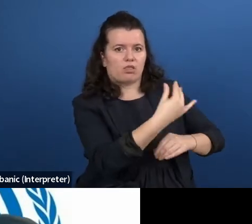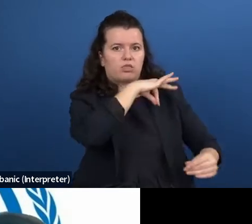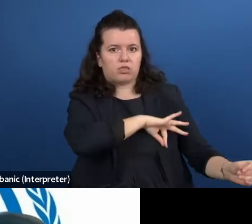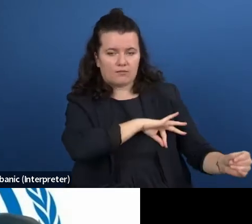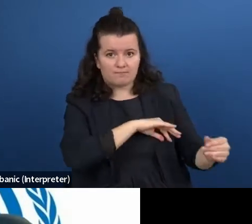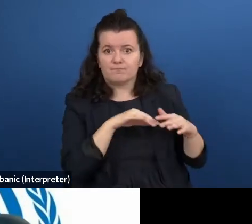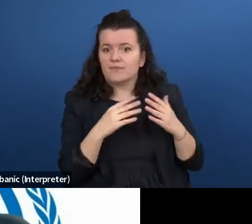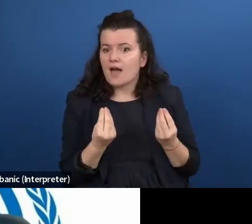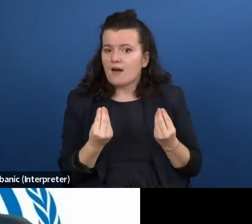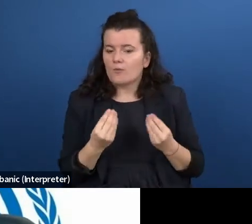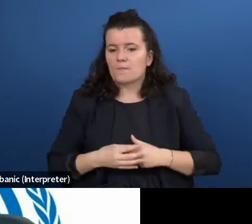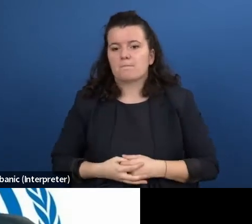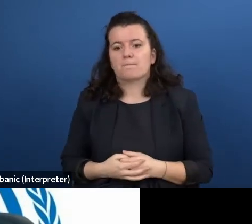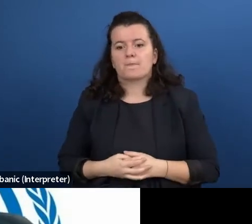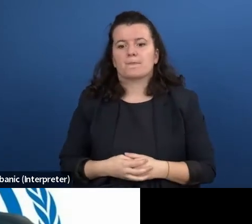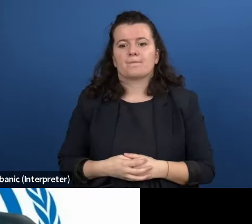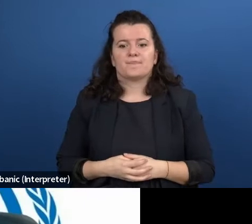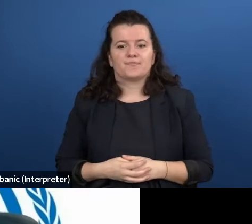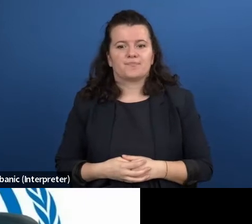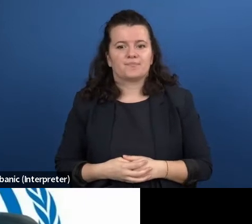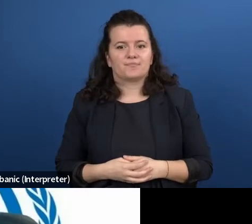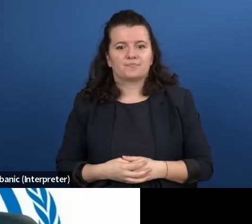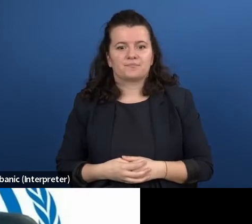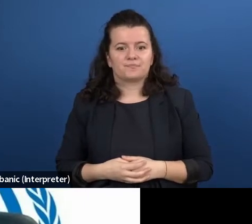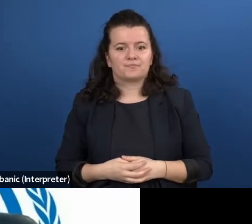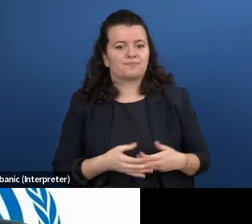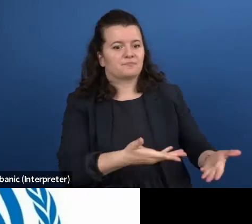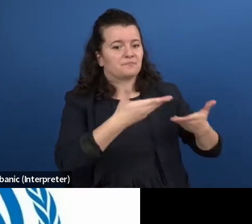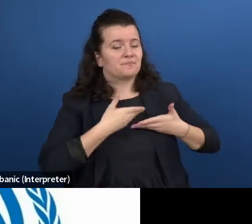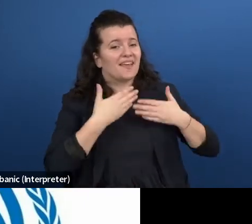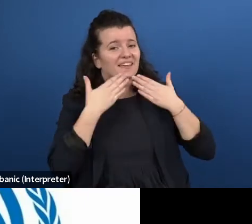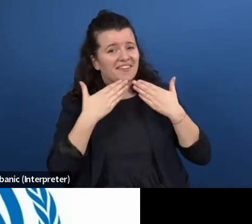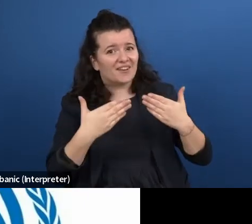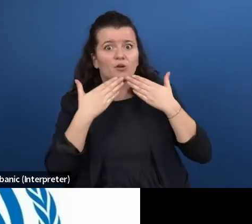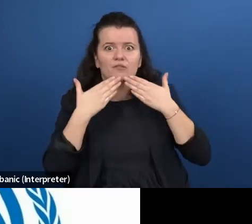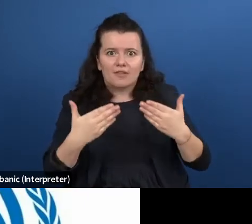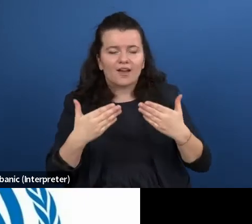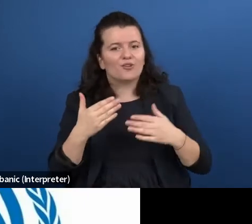Thank you very much. Thank you so much for the opportunity to speak with you today.